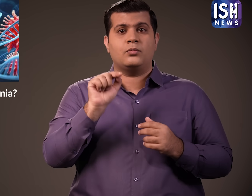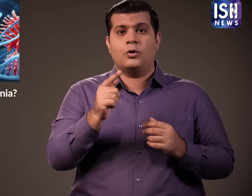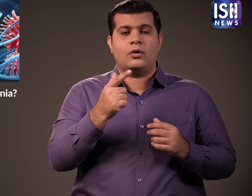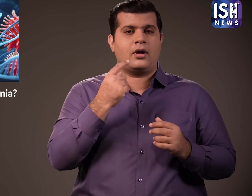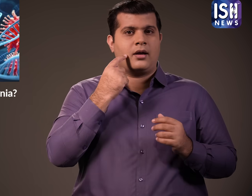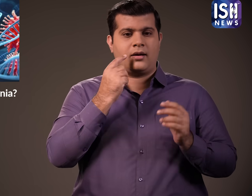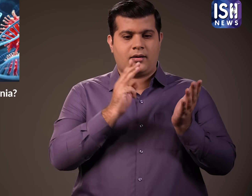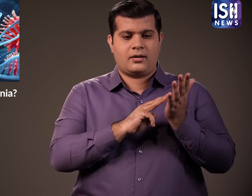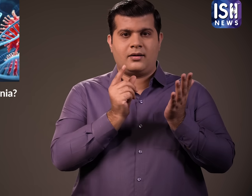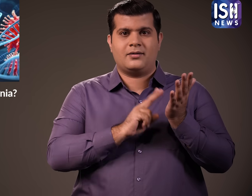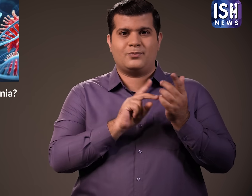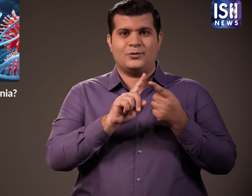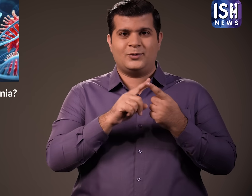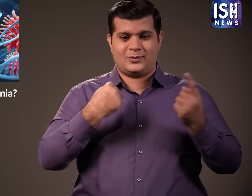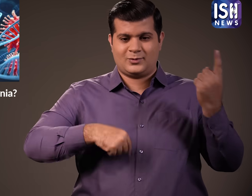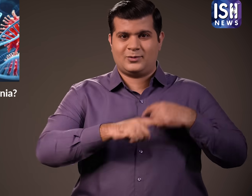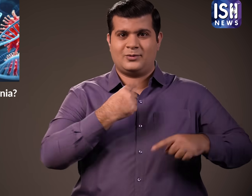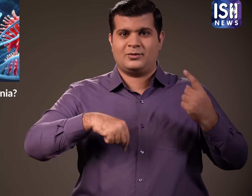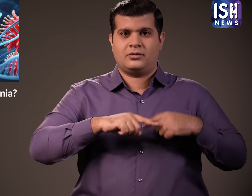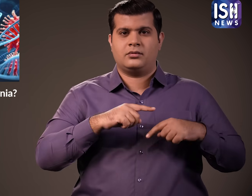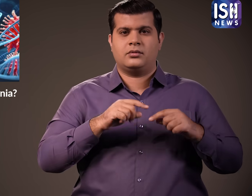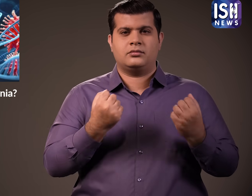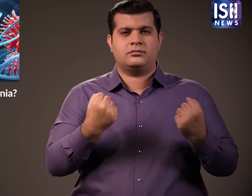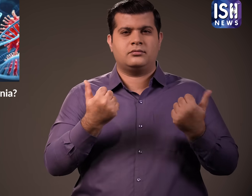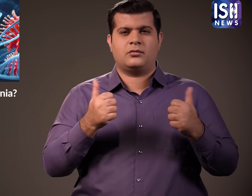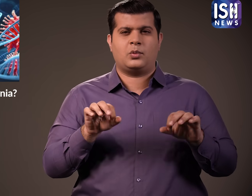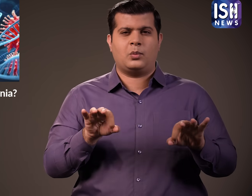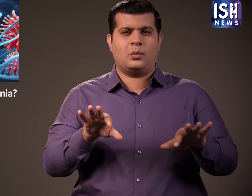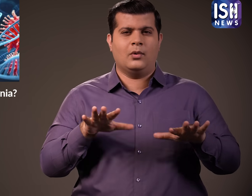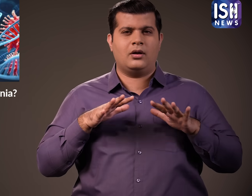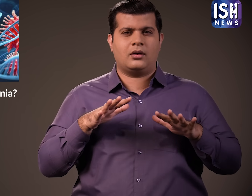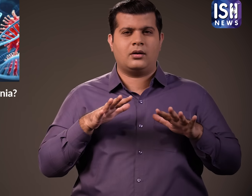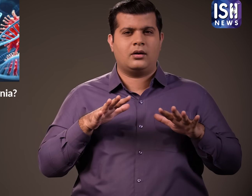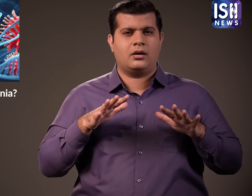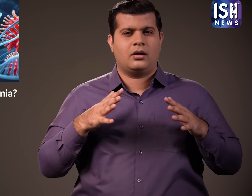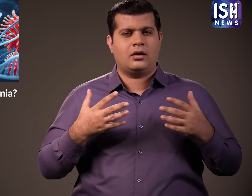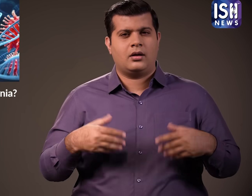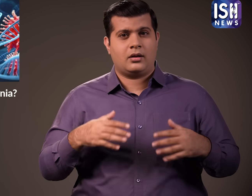This weakened the immunity of the citizens.